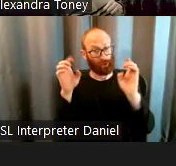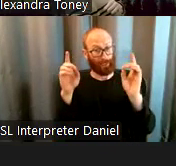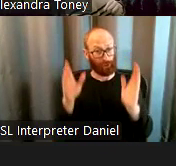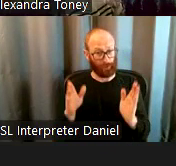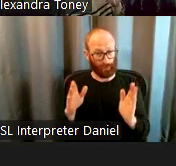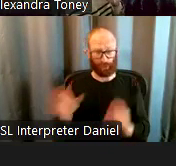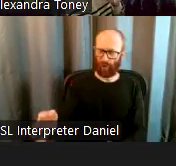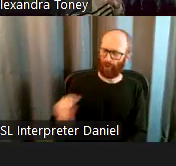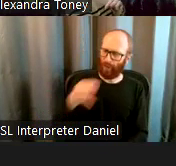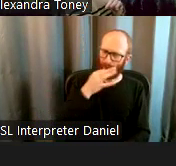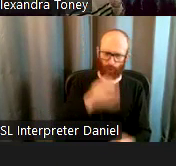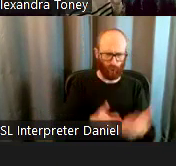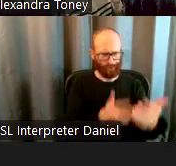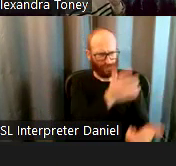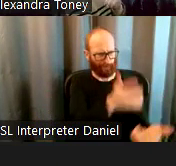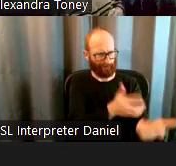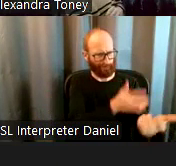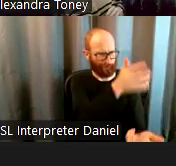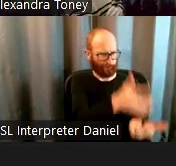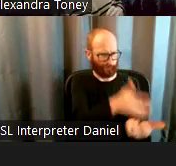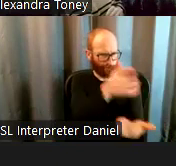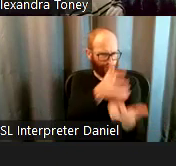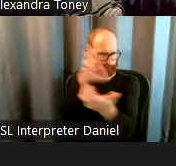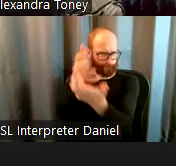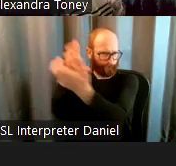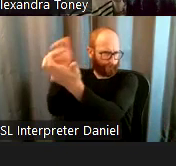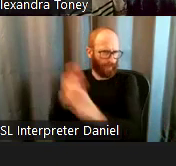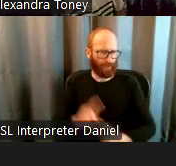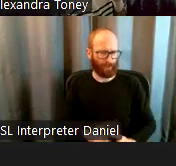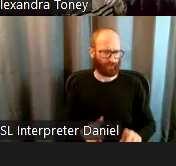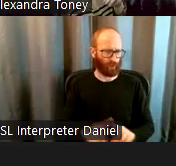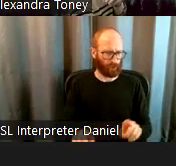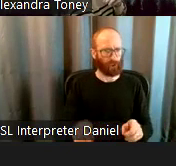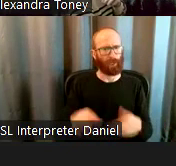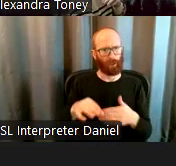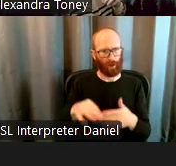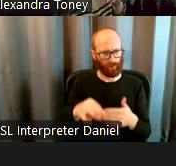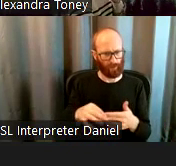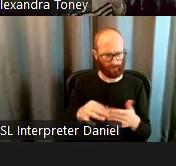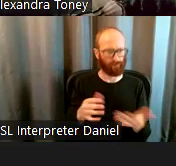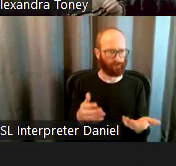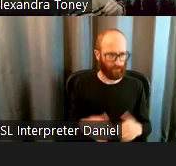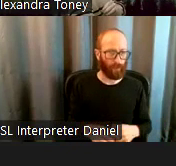content and providing access to grade level learning standards - they are not necessarily